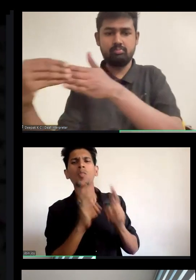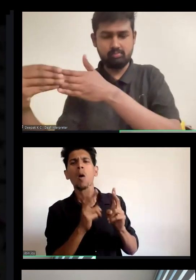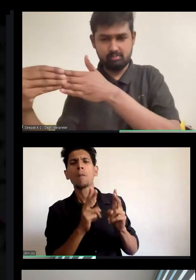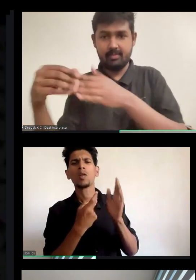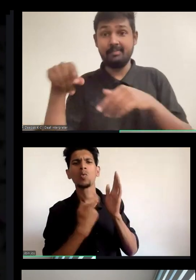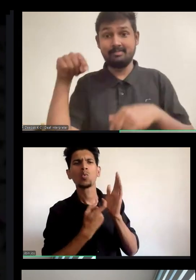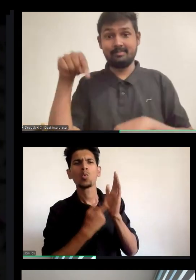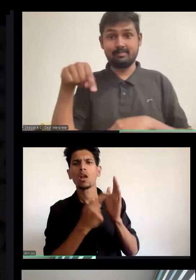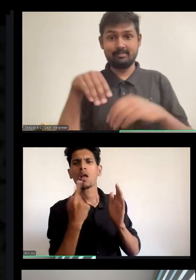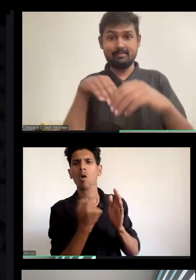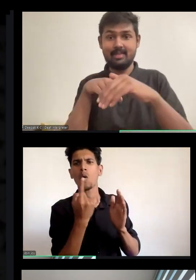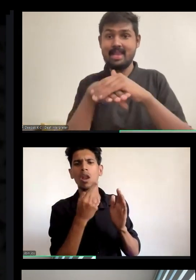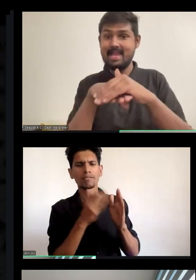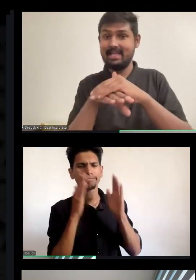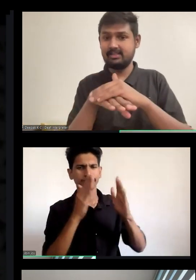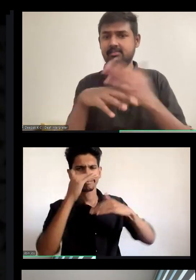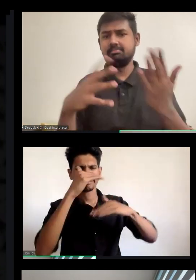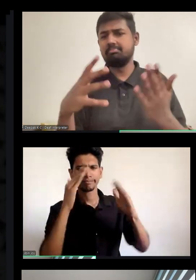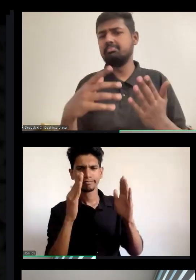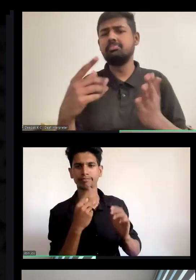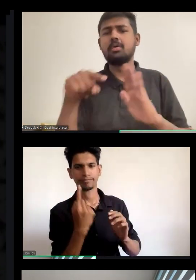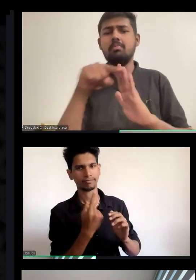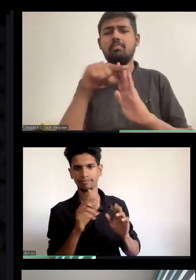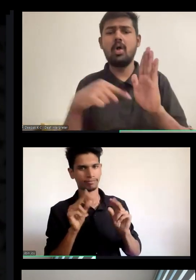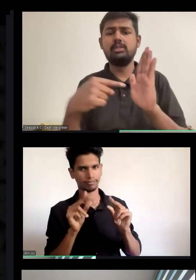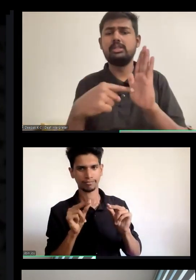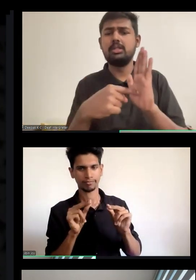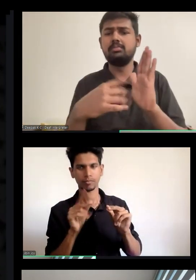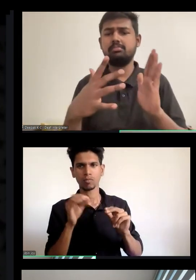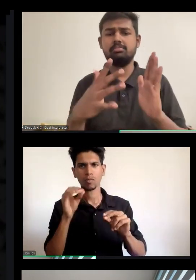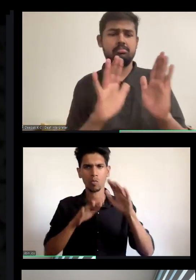accrue when an organization embraces inclusion of people with disabilities.